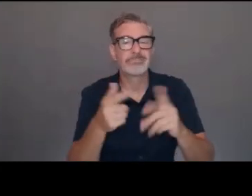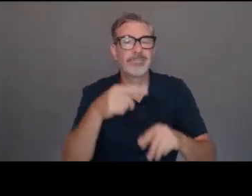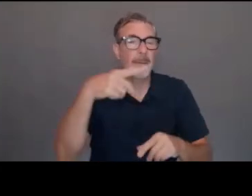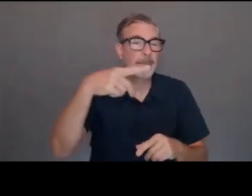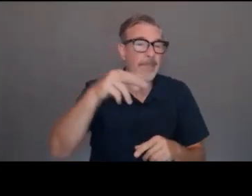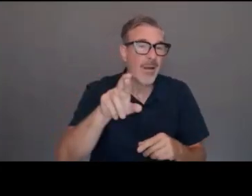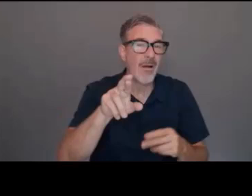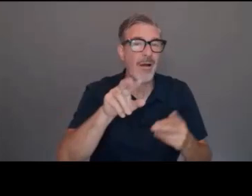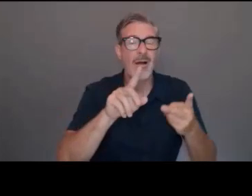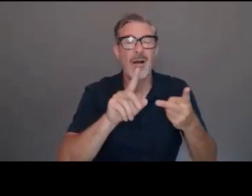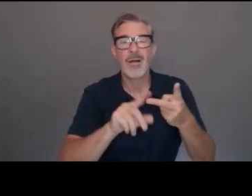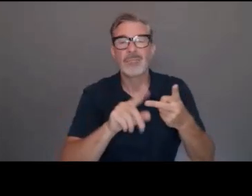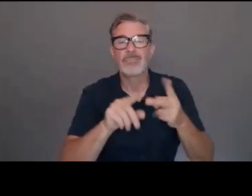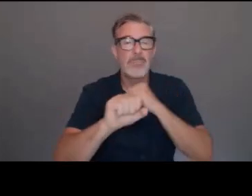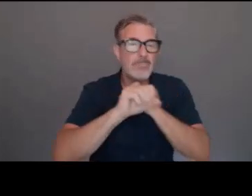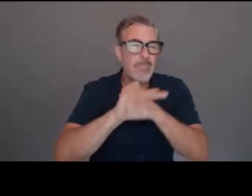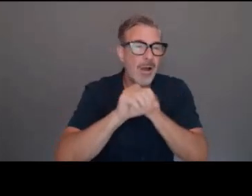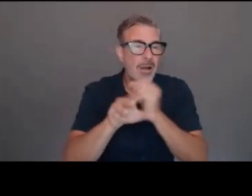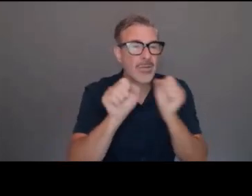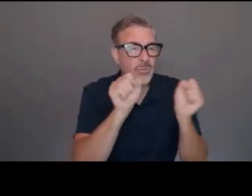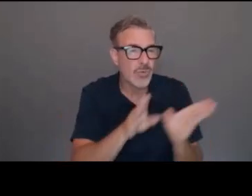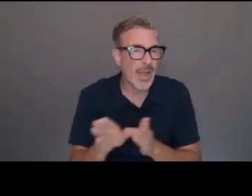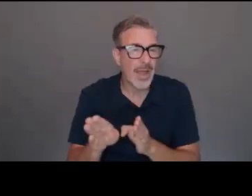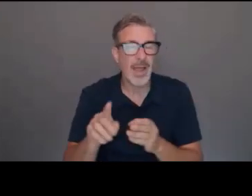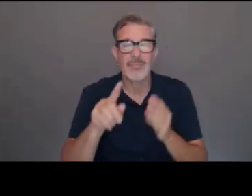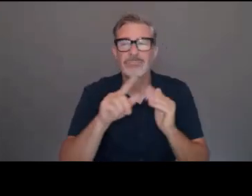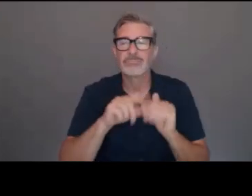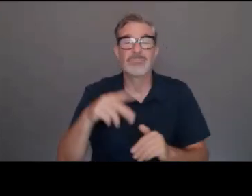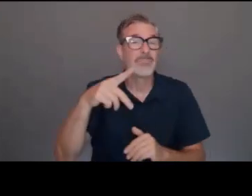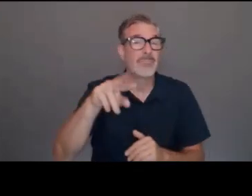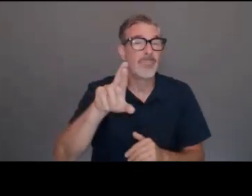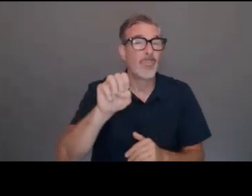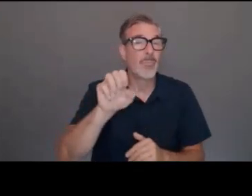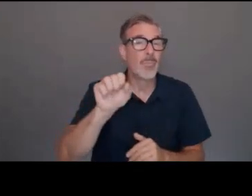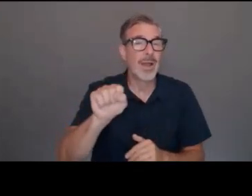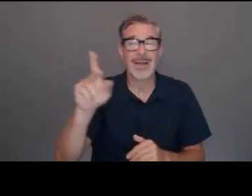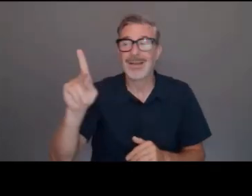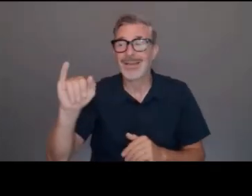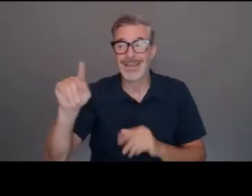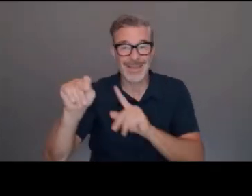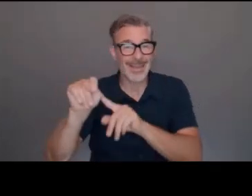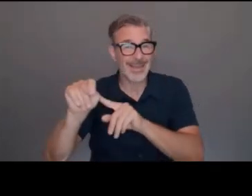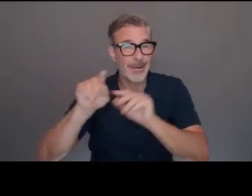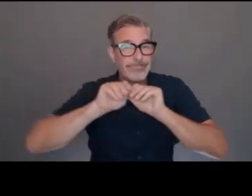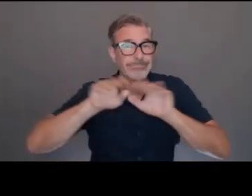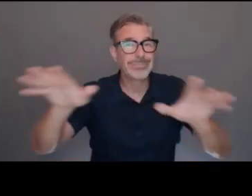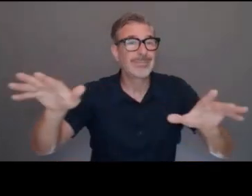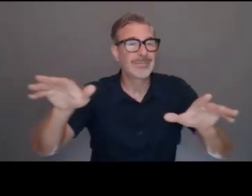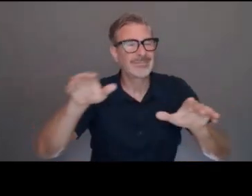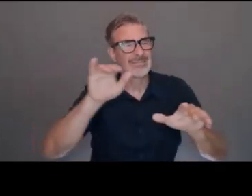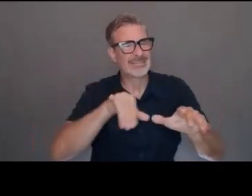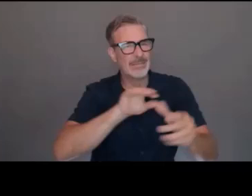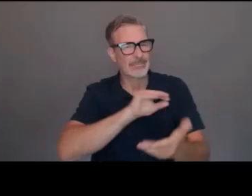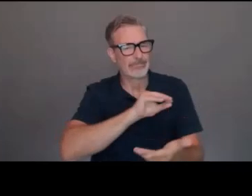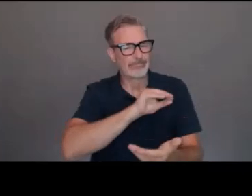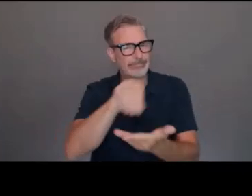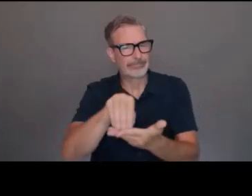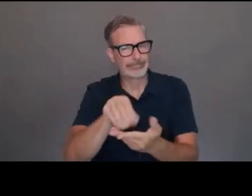from other collaborators, press kits, all of those things are otherwise a missed opportunity to tell peer assessors more about your project.